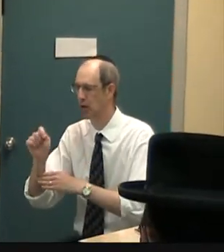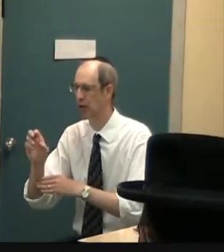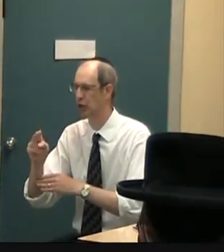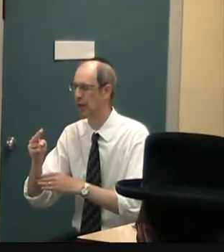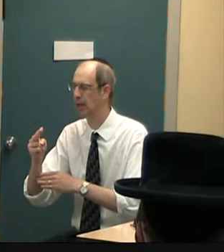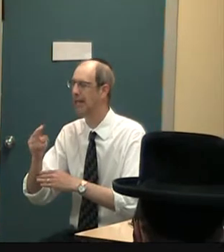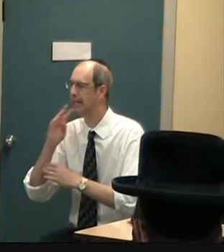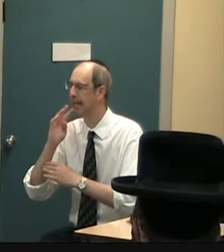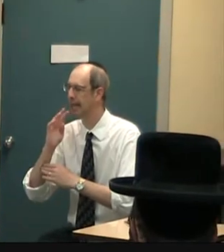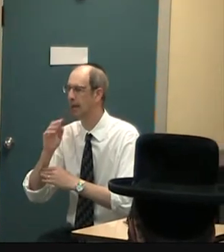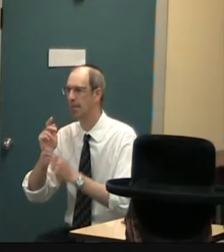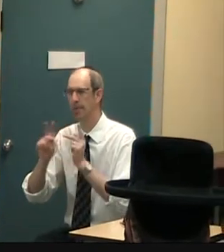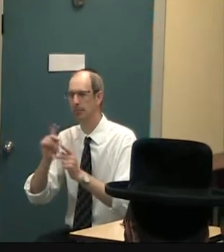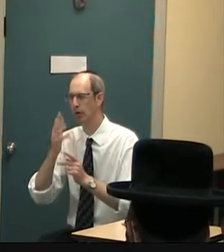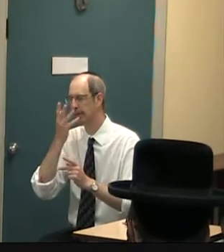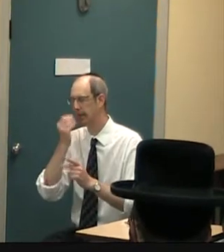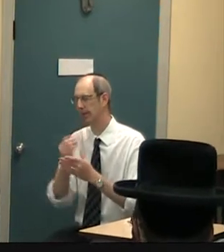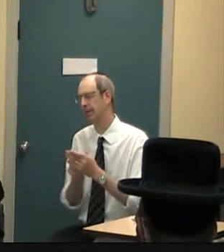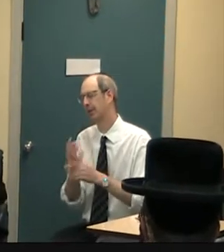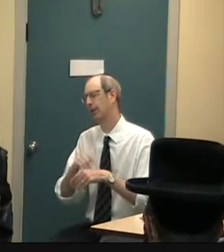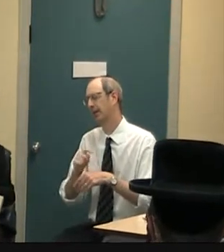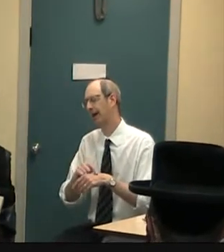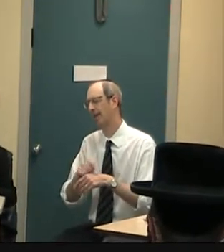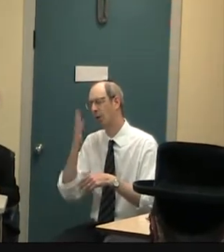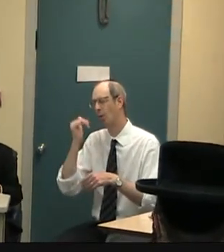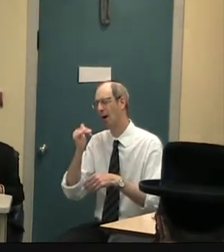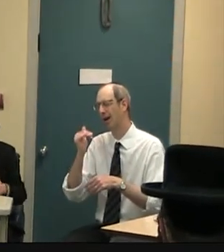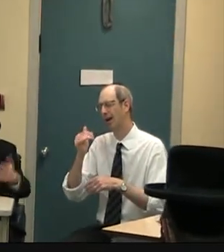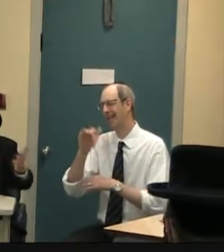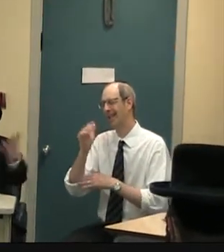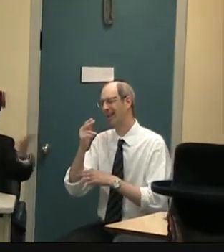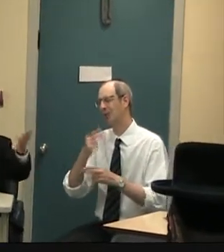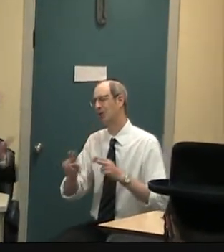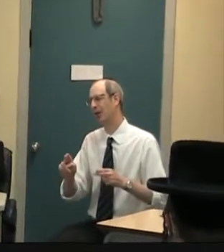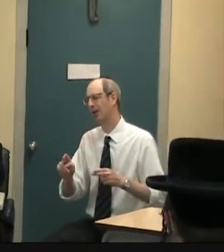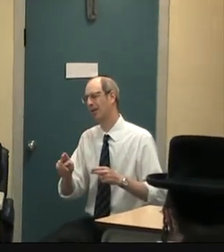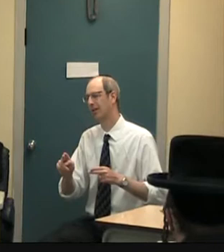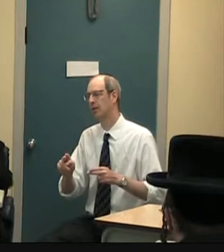people would sleep in in the spring because the nights were just a little bit too short and a kurdish brother said it won't appear right away